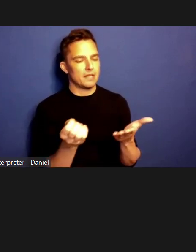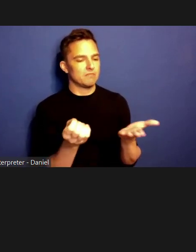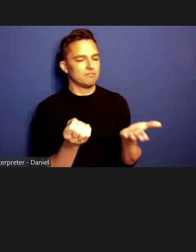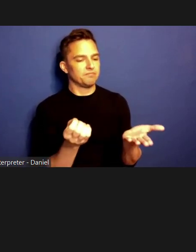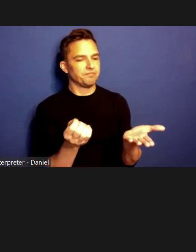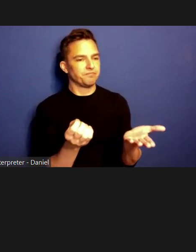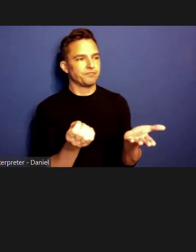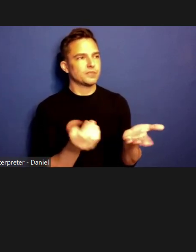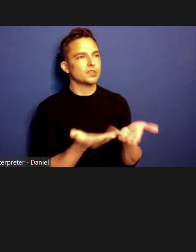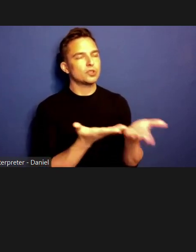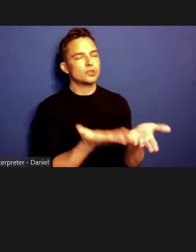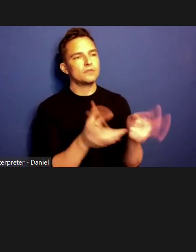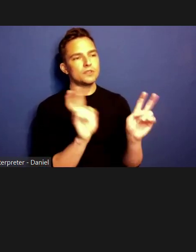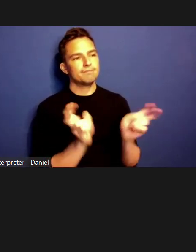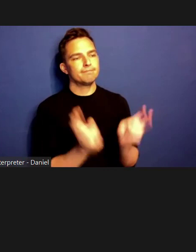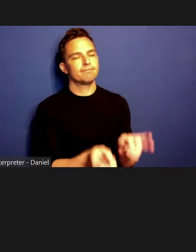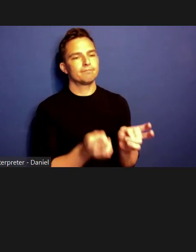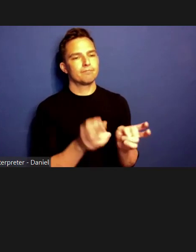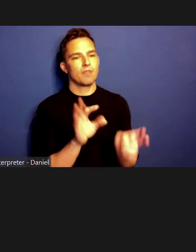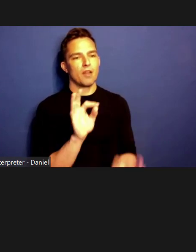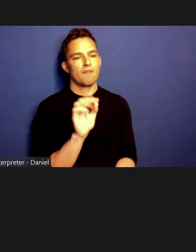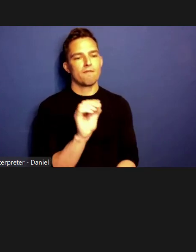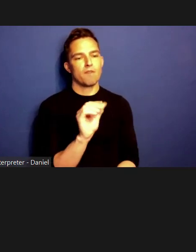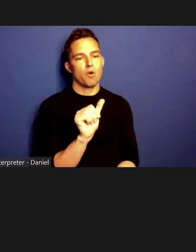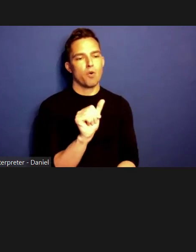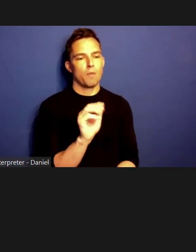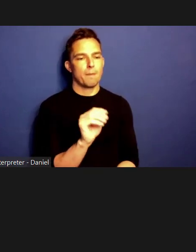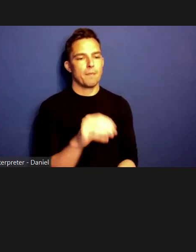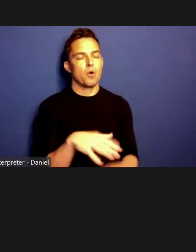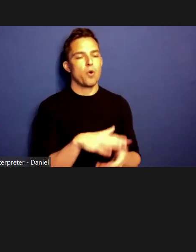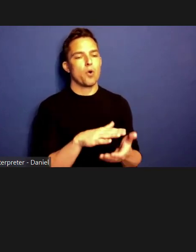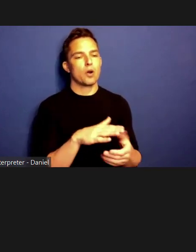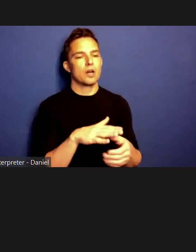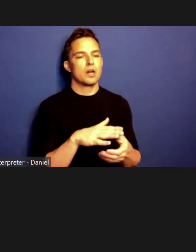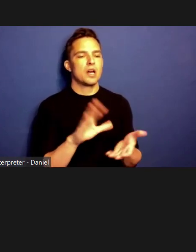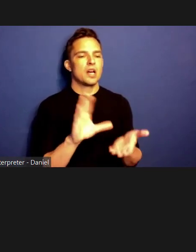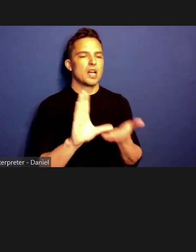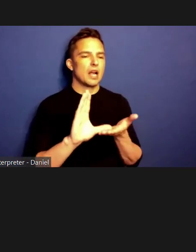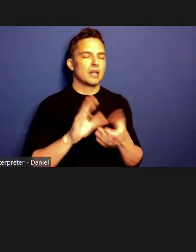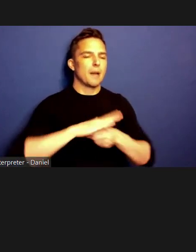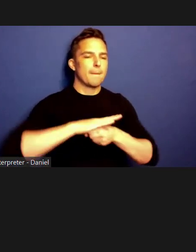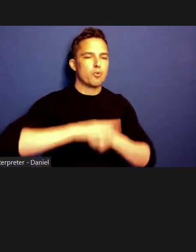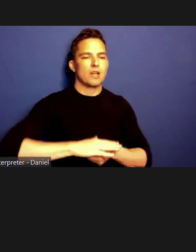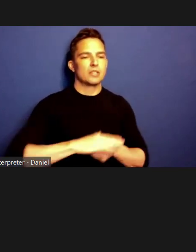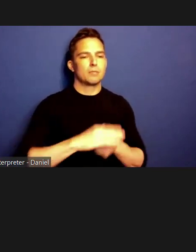called a foam or compressible probe cover, and not all devices offer